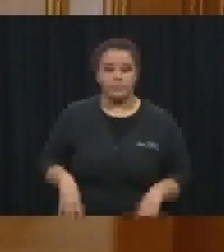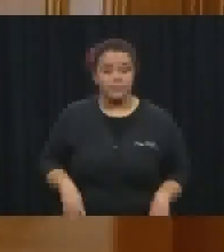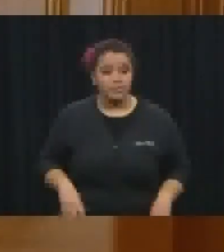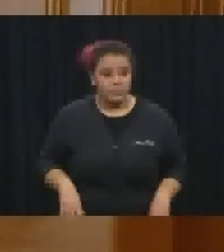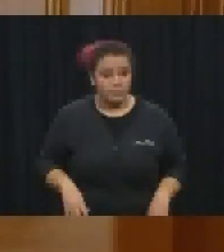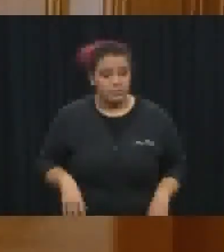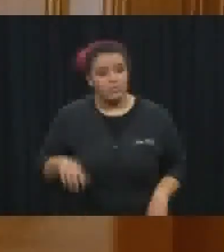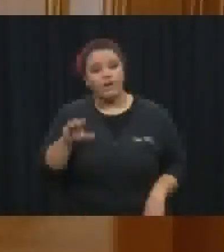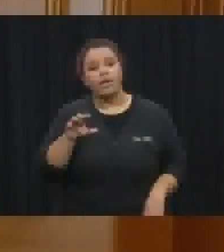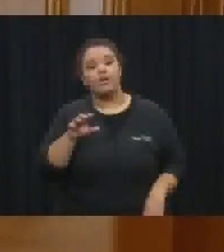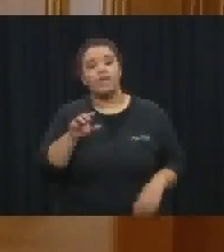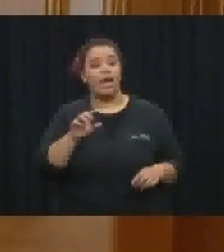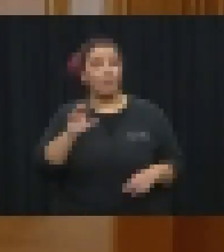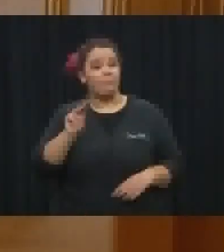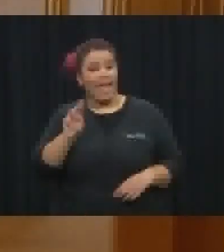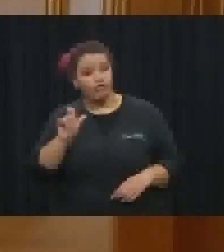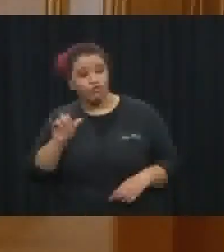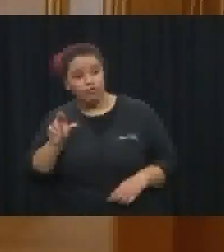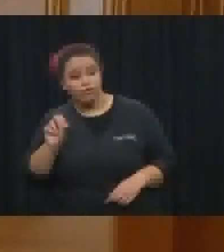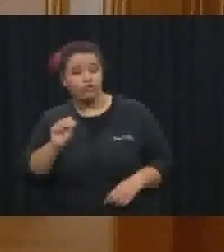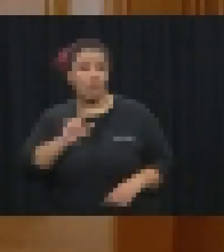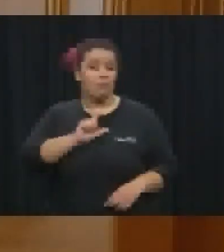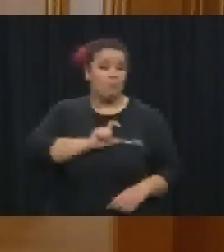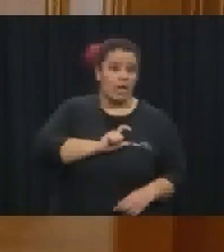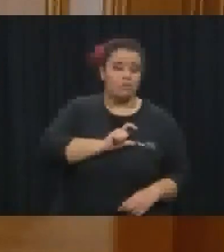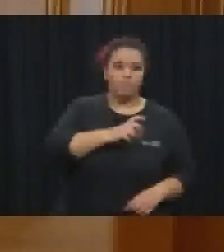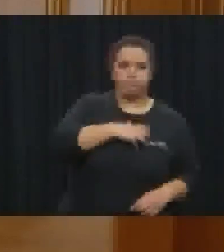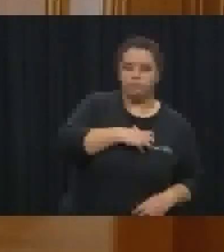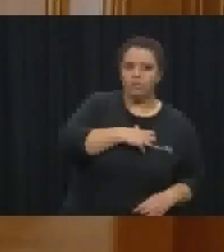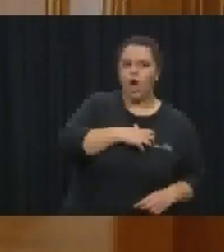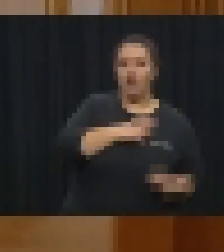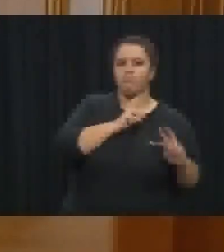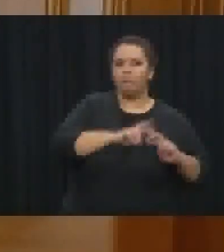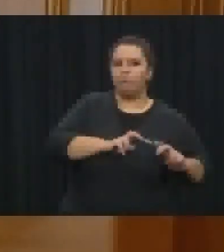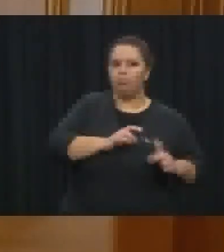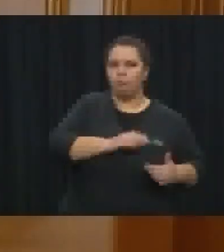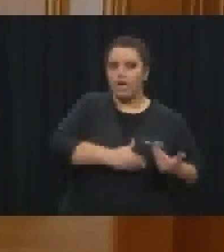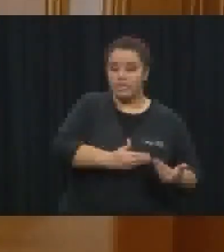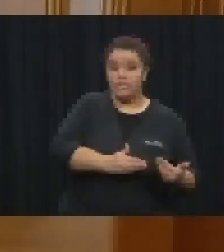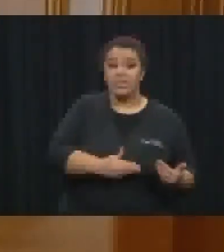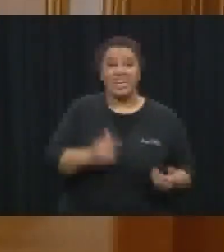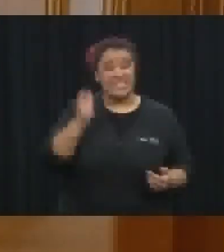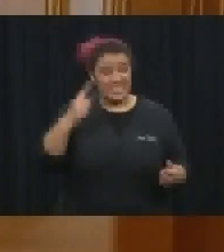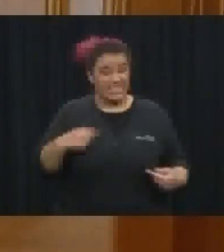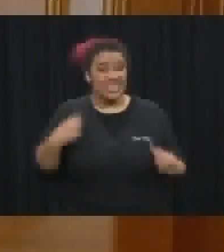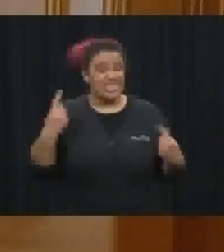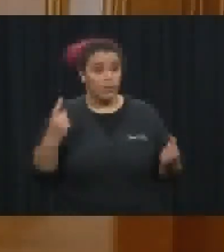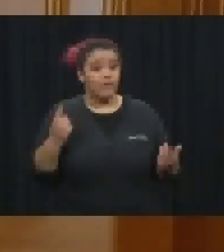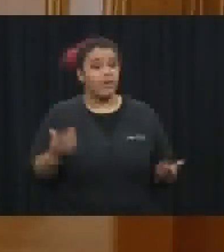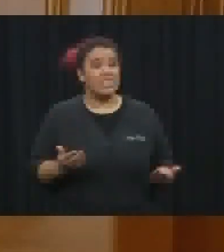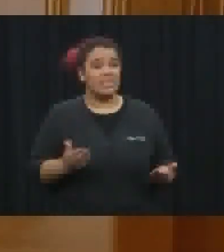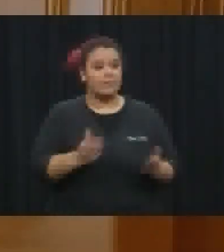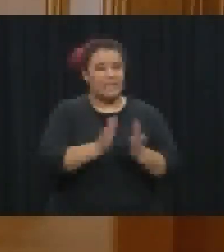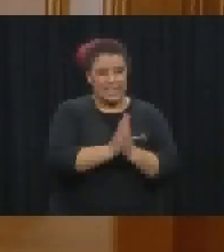GOV. MIKE DEWINE (R) OHIO: "WE'VE NOW MOVED FROM ASKING TO BASICALLY TELLING PEOPLE, THIS IS WHAT IT IS."GOVERNOR MIKE DEWINE SAYS HE'S IN THE